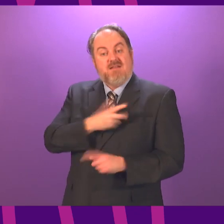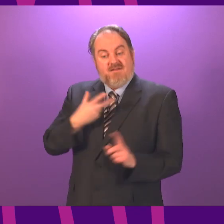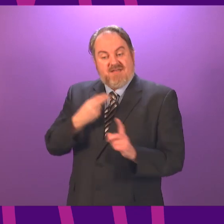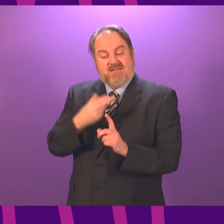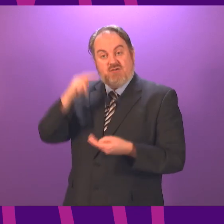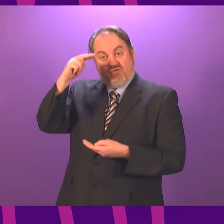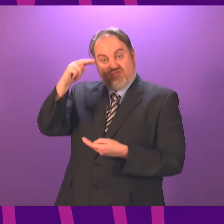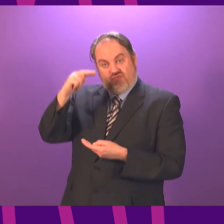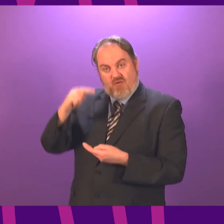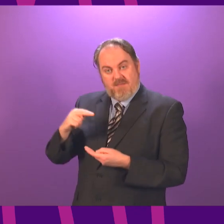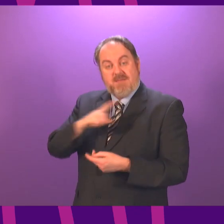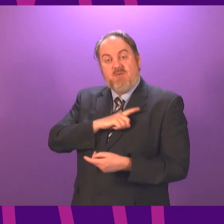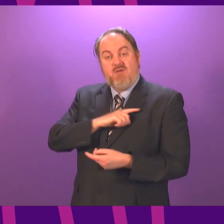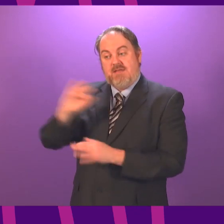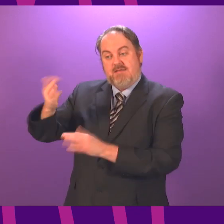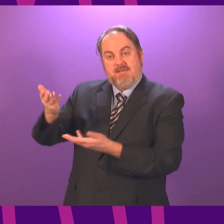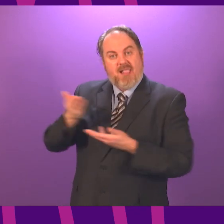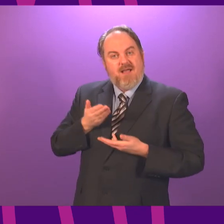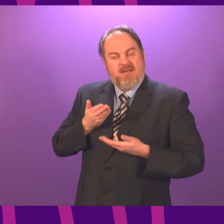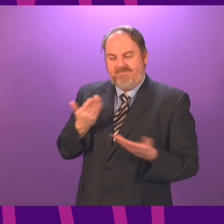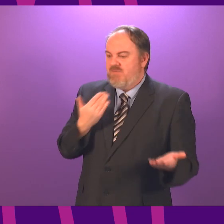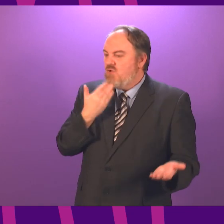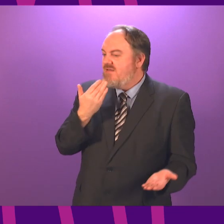week is that the supplies have not been there to support it.